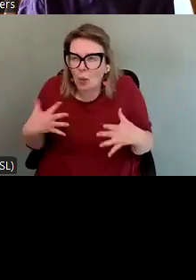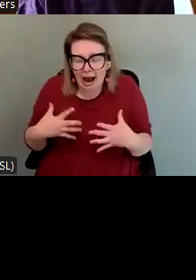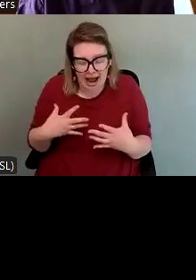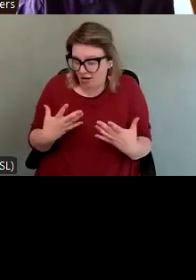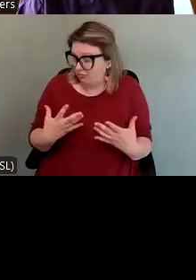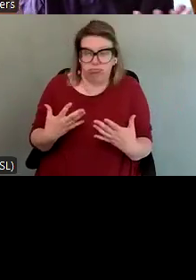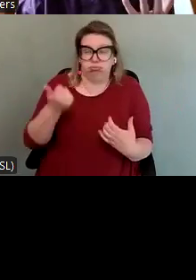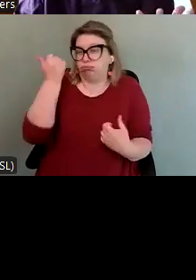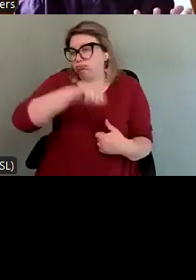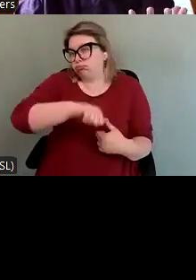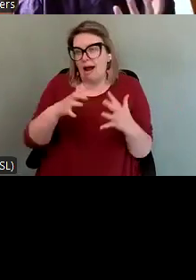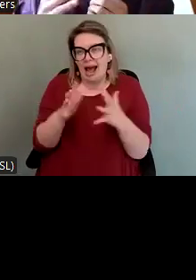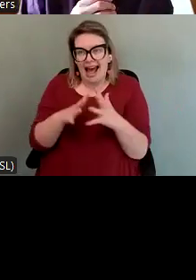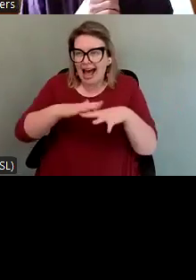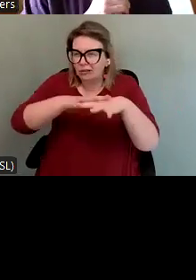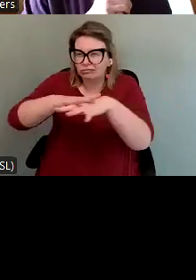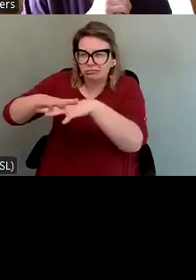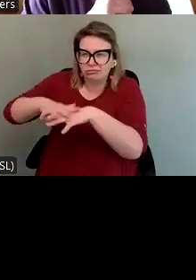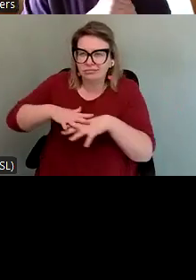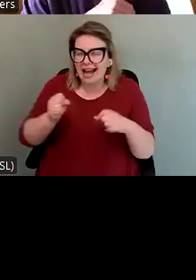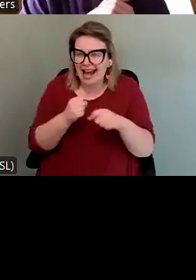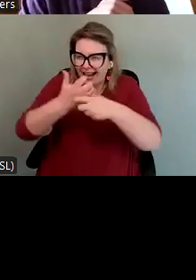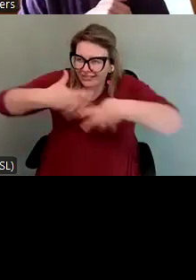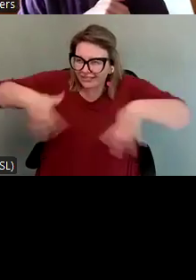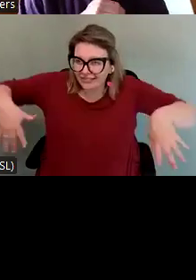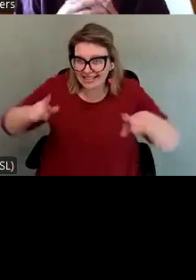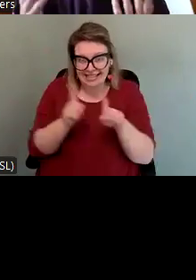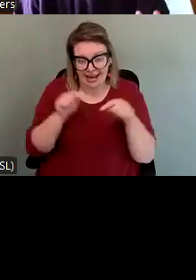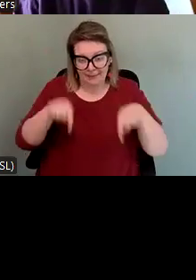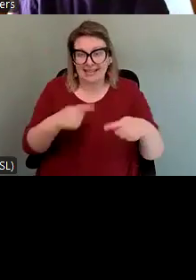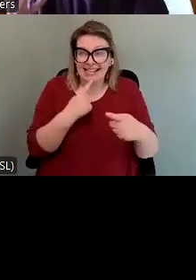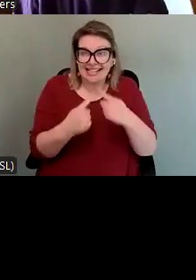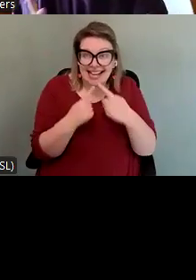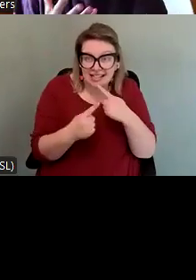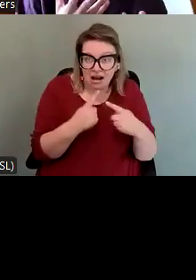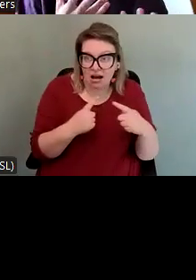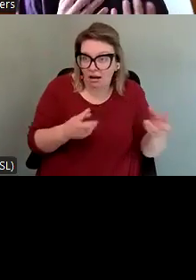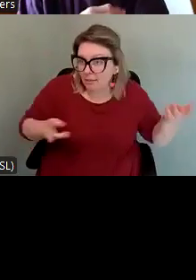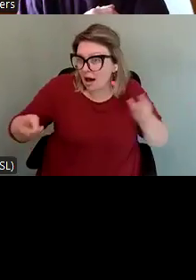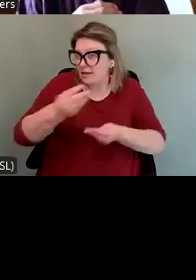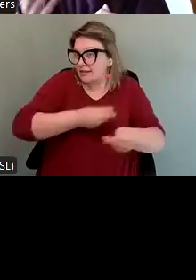That exists already, of all this data that's been passed in an organic form between each tree,